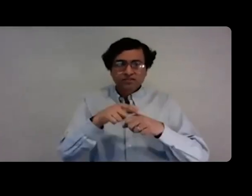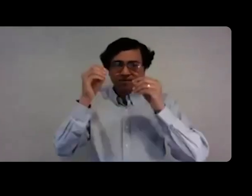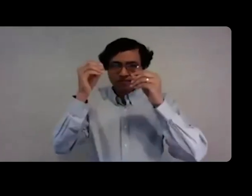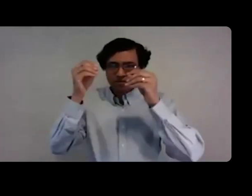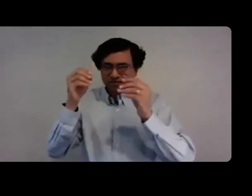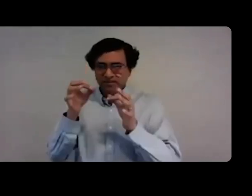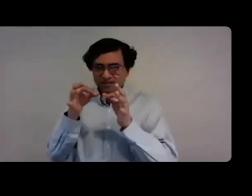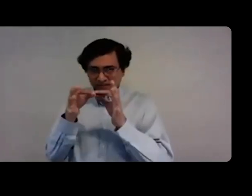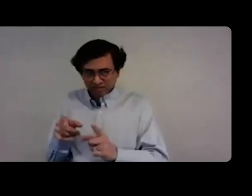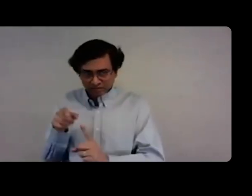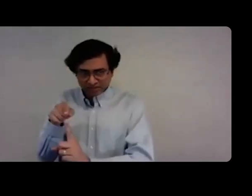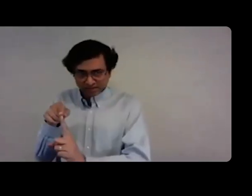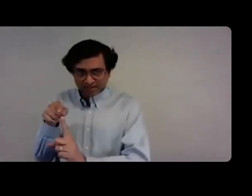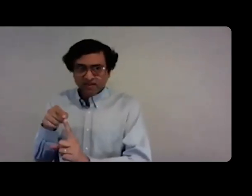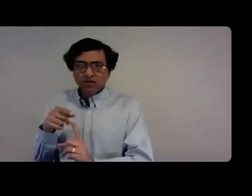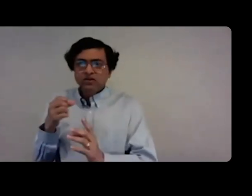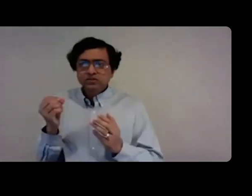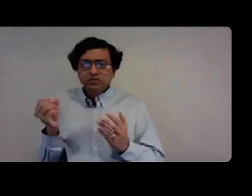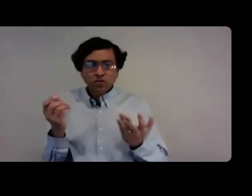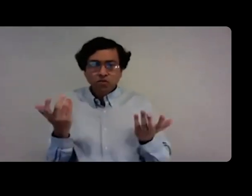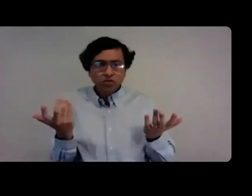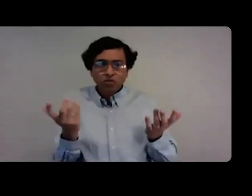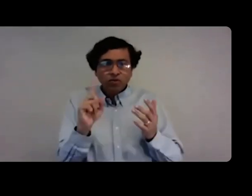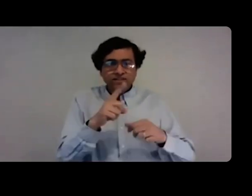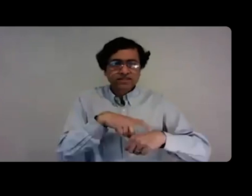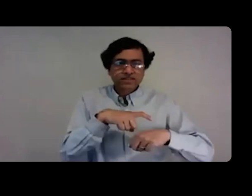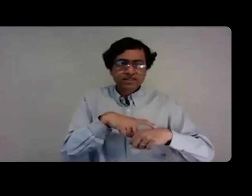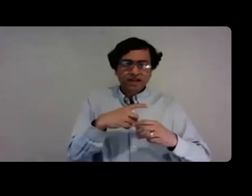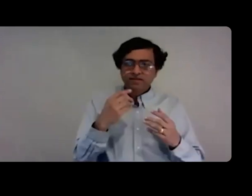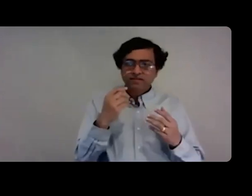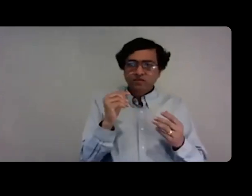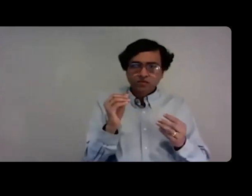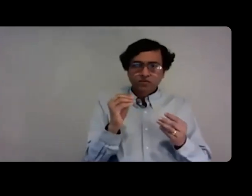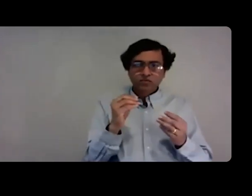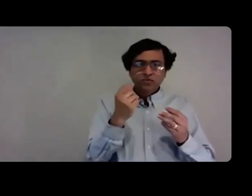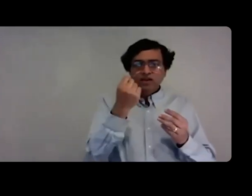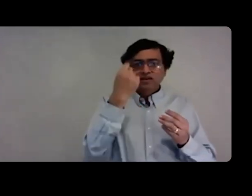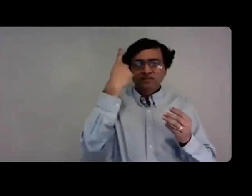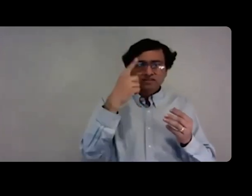They have 10% focused on the slides and the rest on the interpreter,